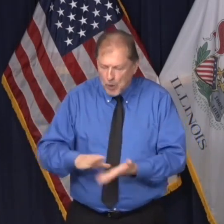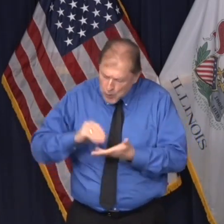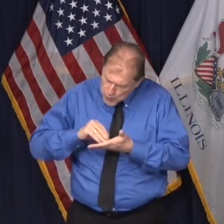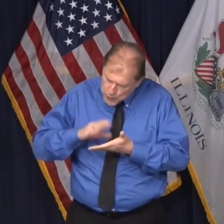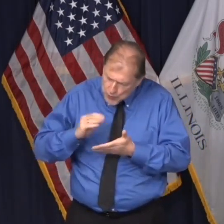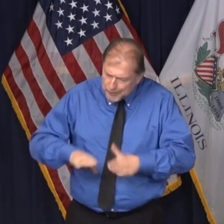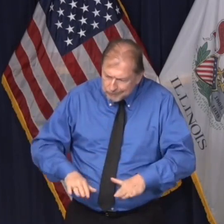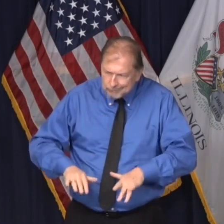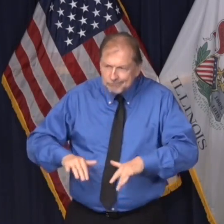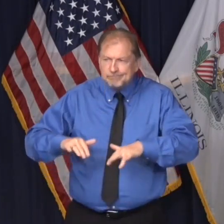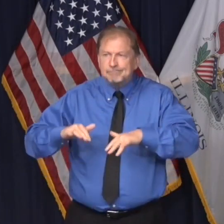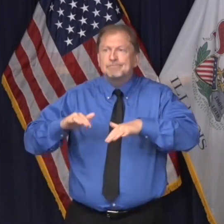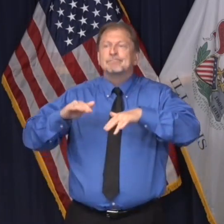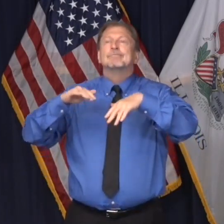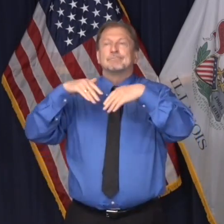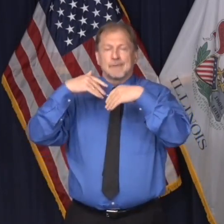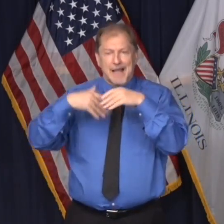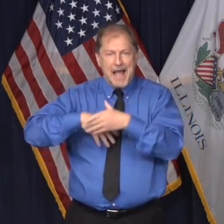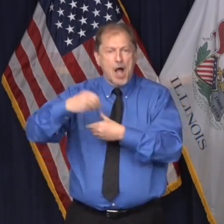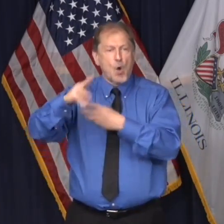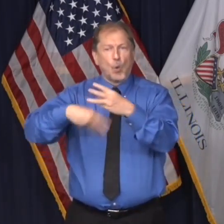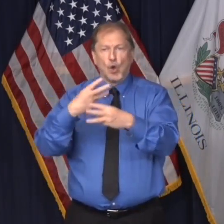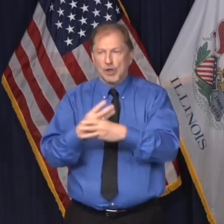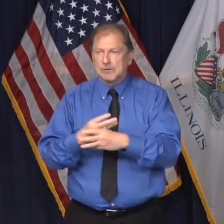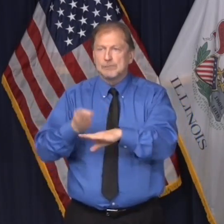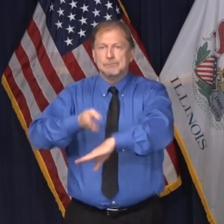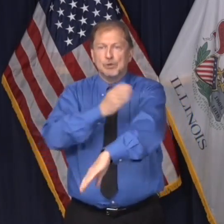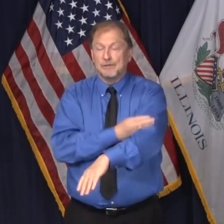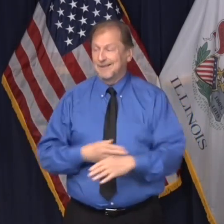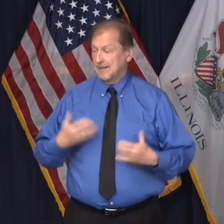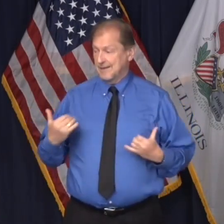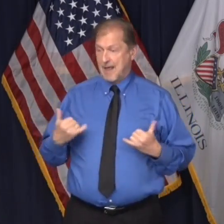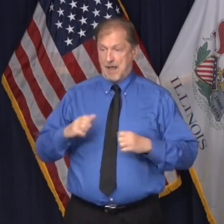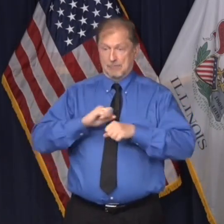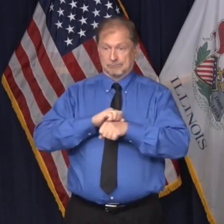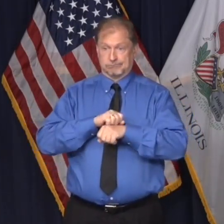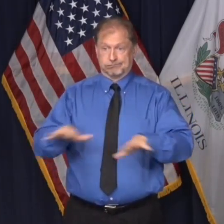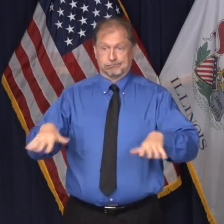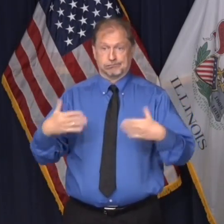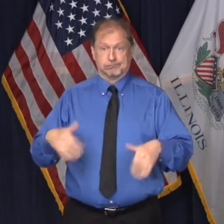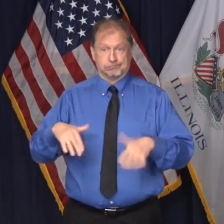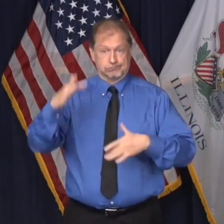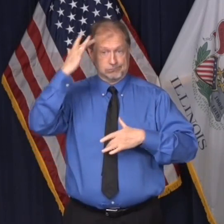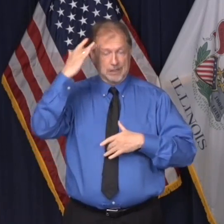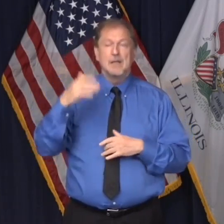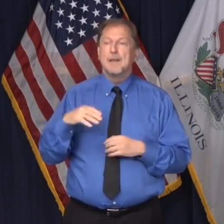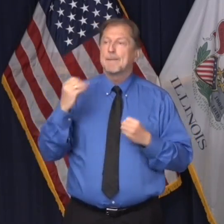TEACHER APPRECIATION WEEK. EDUCATORS HAVE LONG BEEN AN UNSUNG HERO GIVING THE NEXT